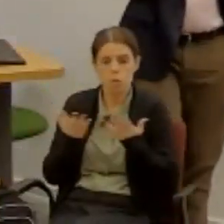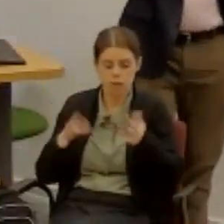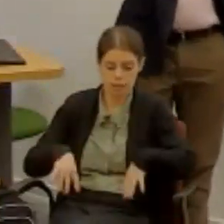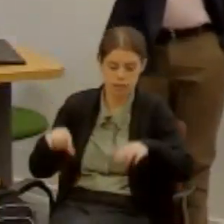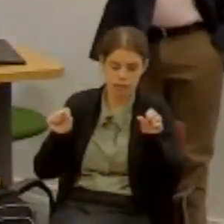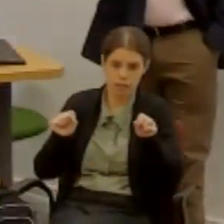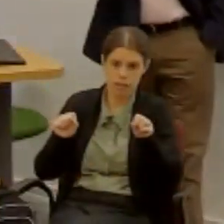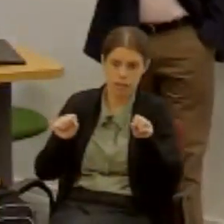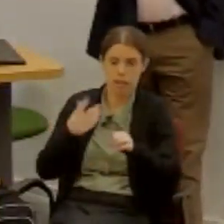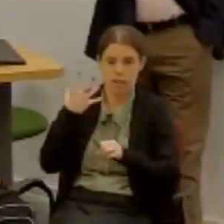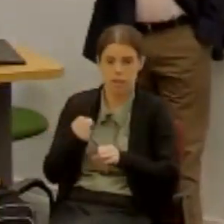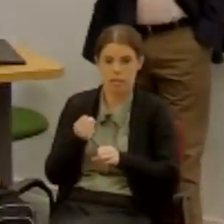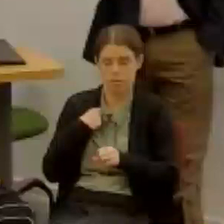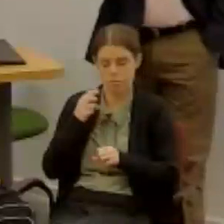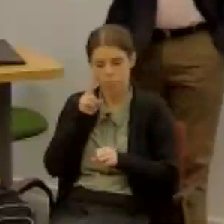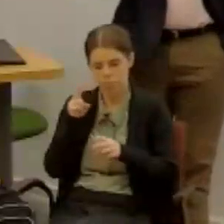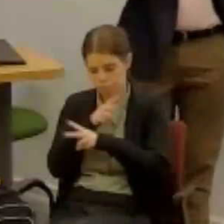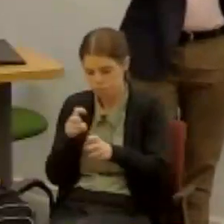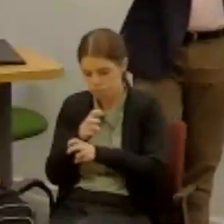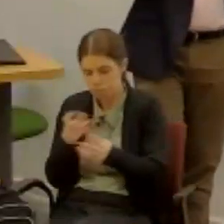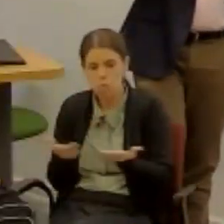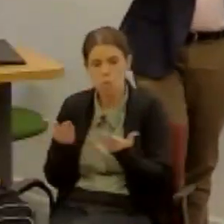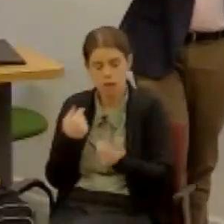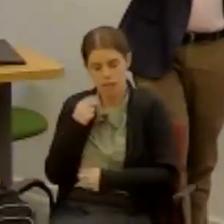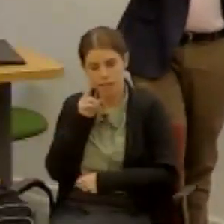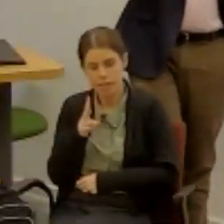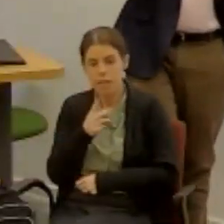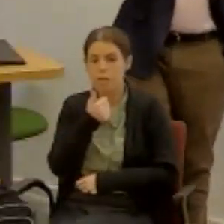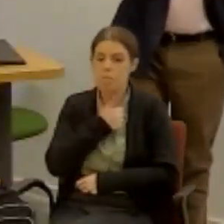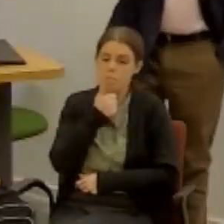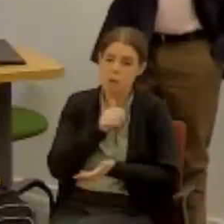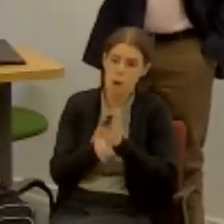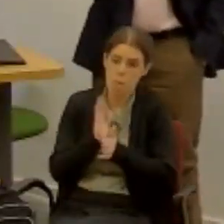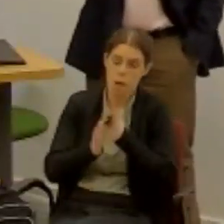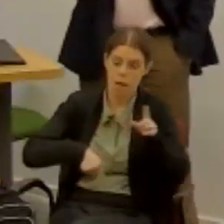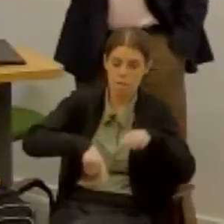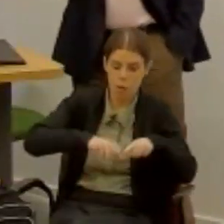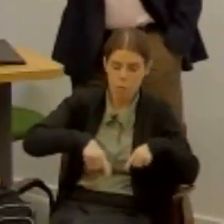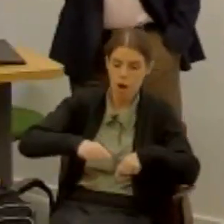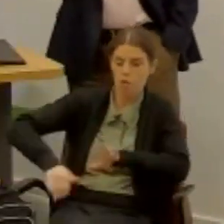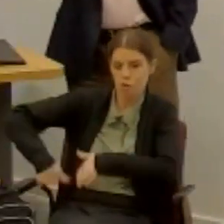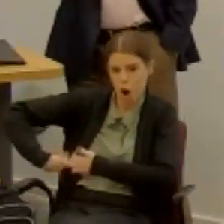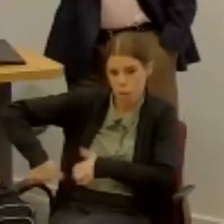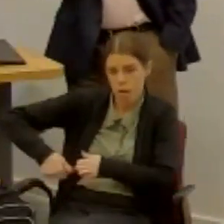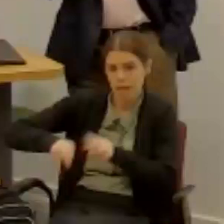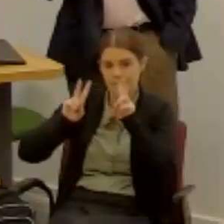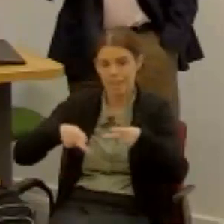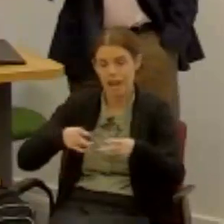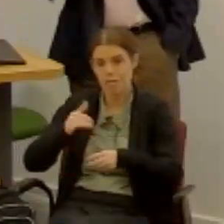So many of the cases, I see are from gentlemen who played football or Rugby, and who died with a dementia illness.